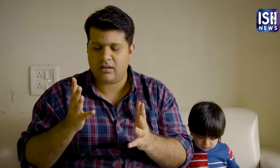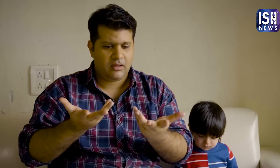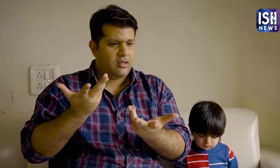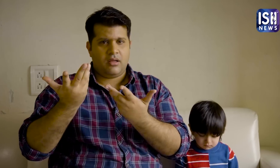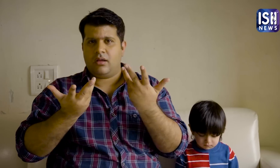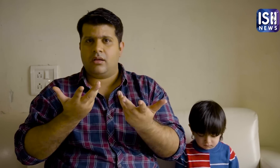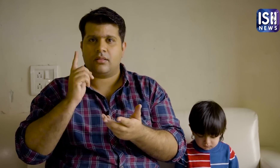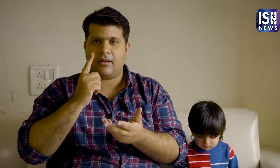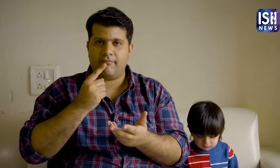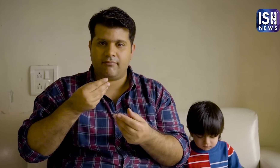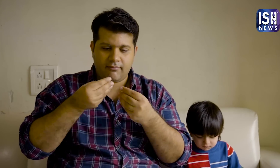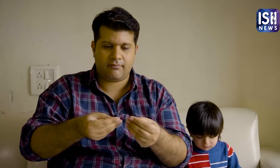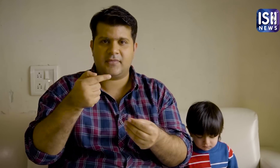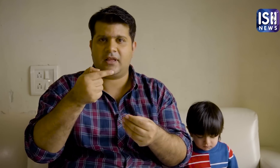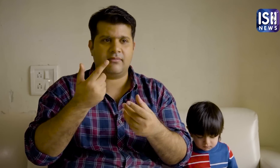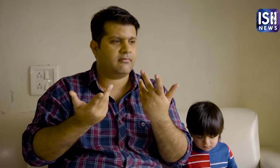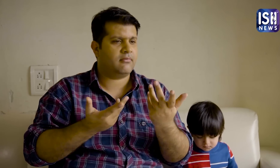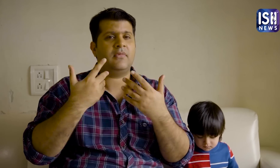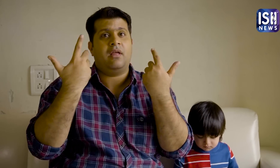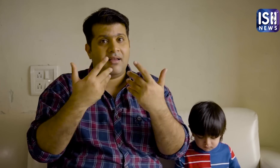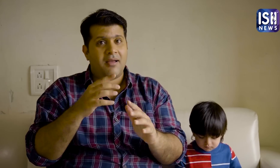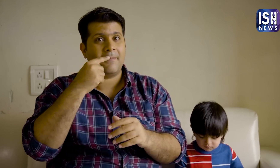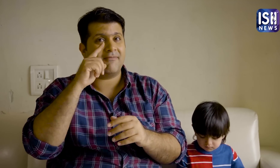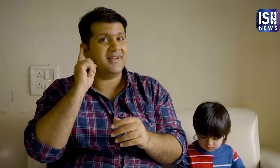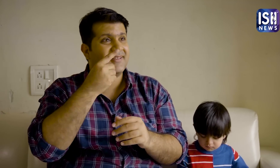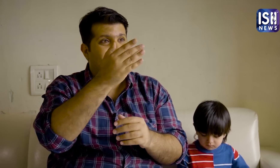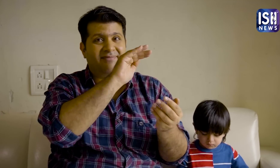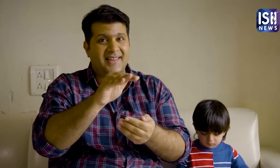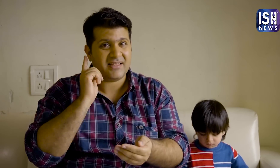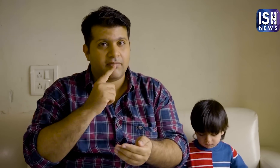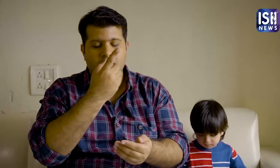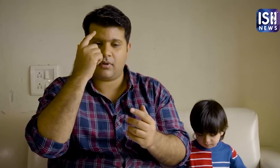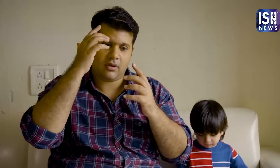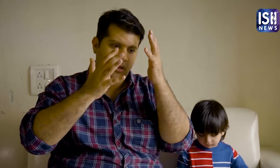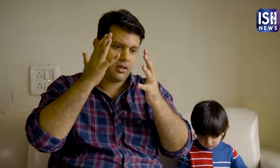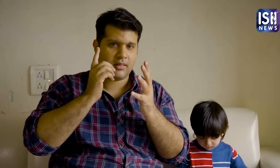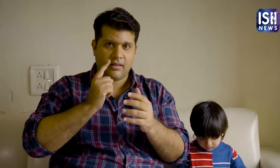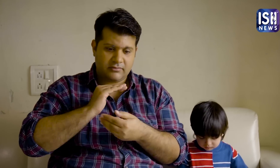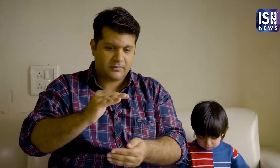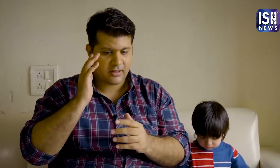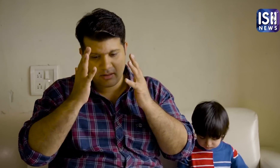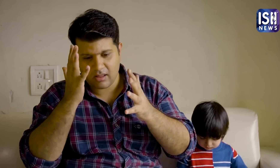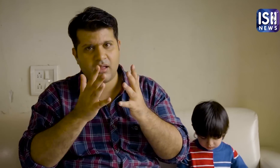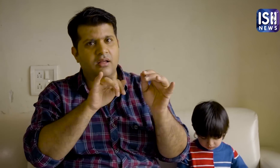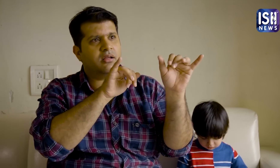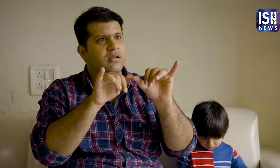From the start, Deaf kids are surrounded by negativity. Even Deaf parents with Deaf kids also panic.